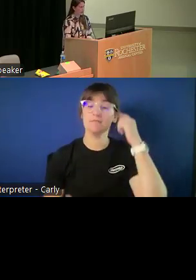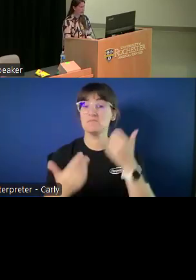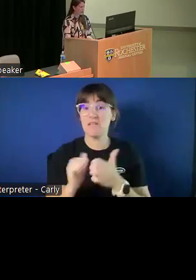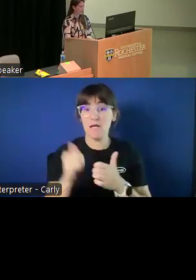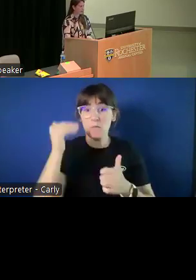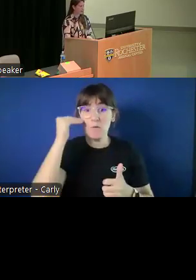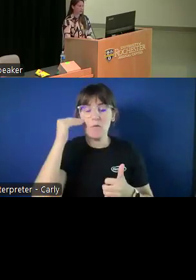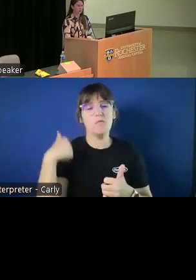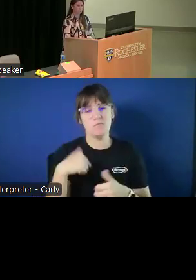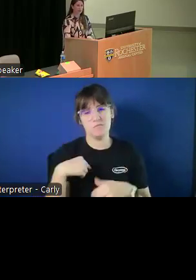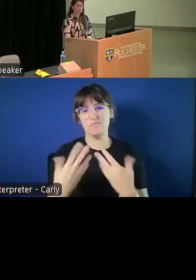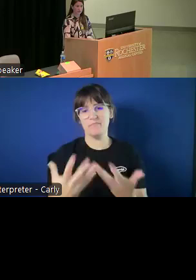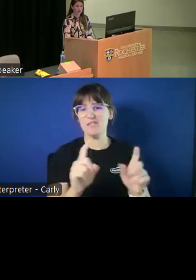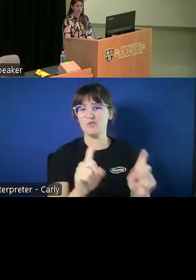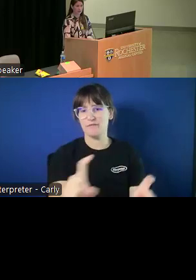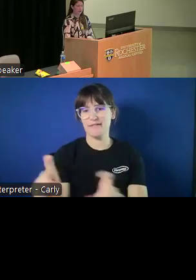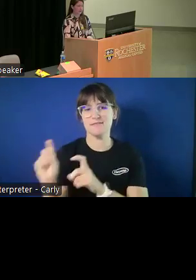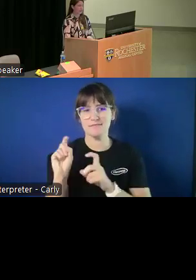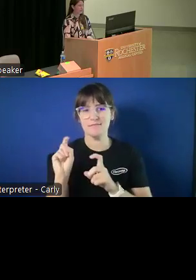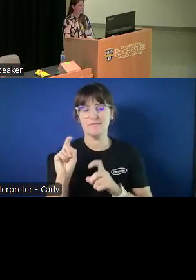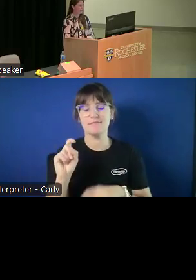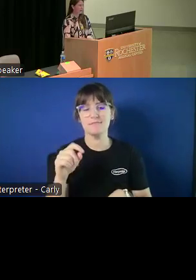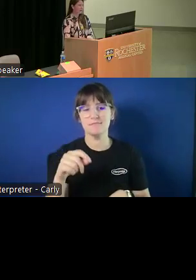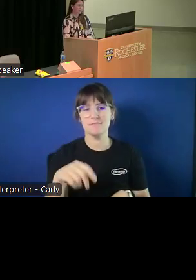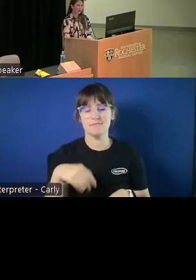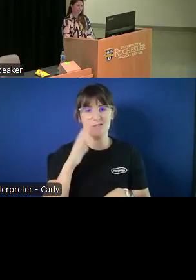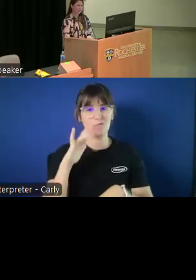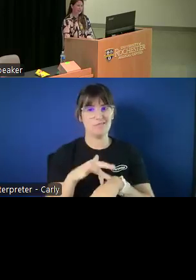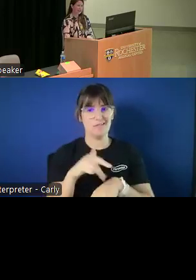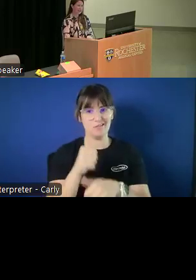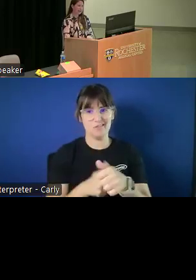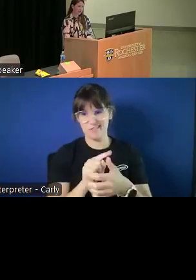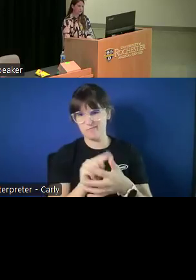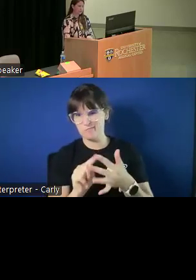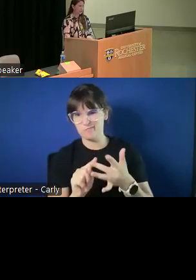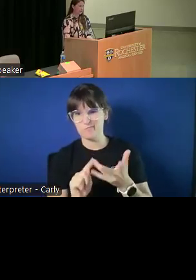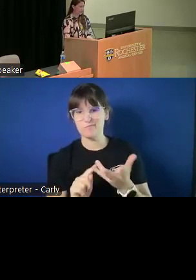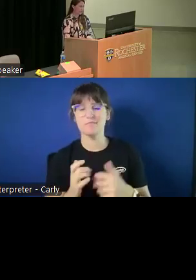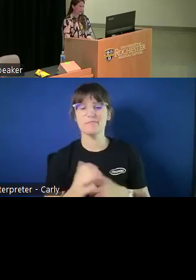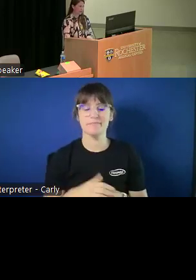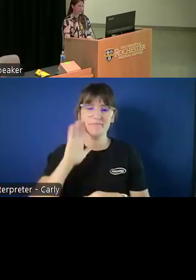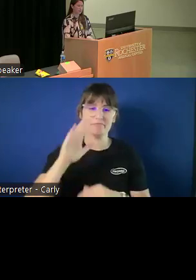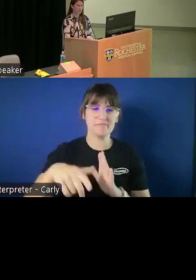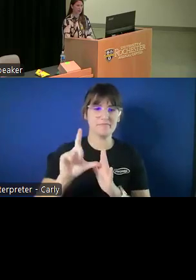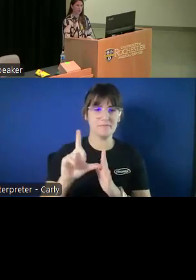that hits on uh several of these concepts um and I wanted to take some time to review the last